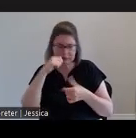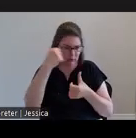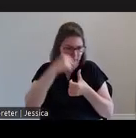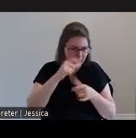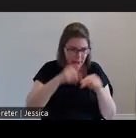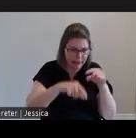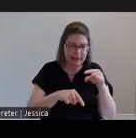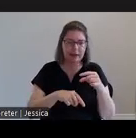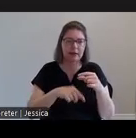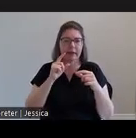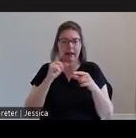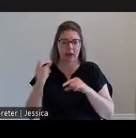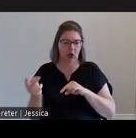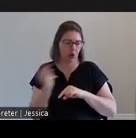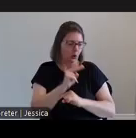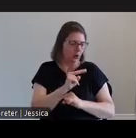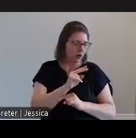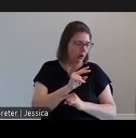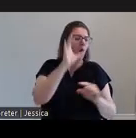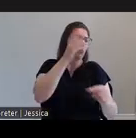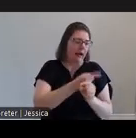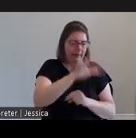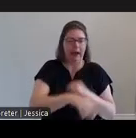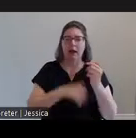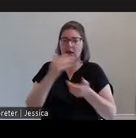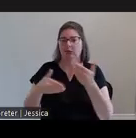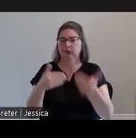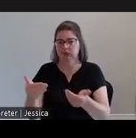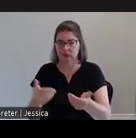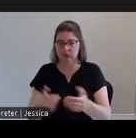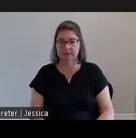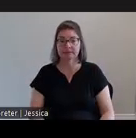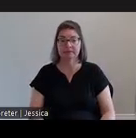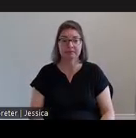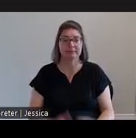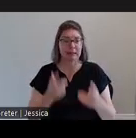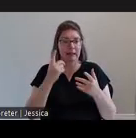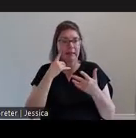They can just go back and take a look. um, and I think that's the end of my slides.